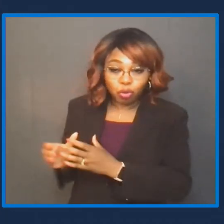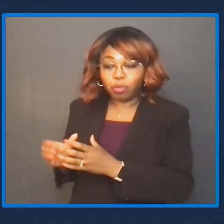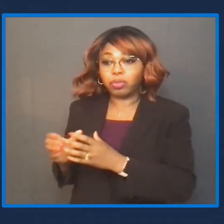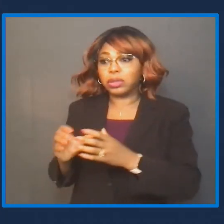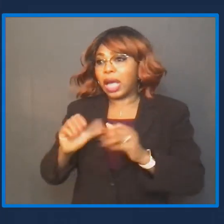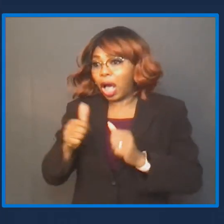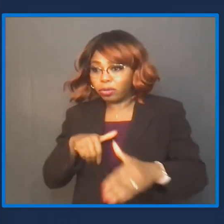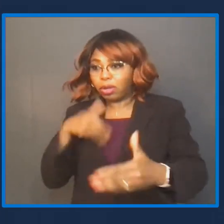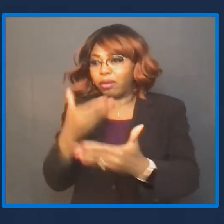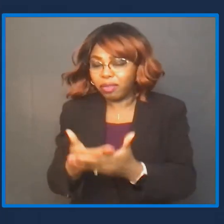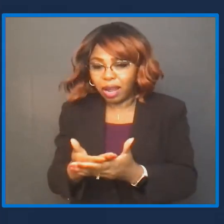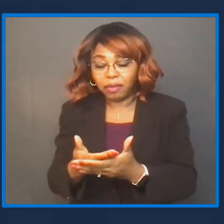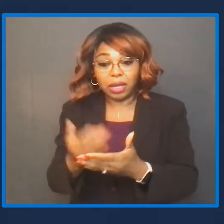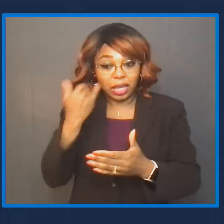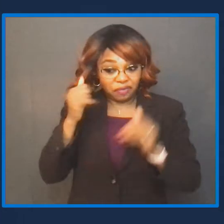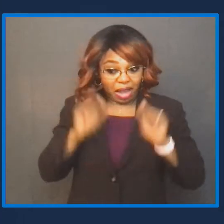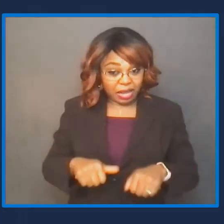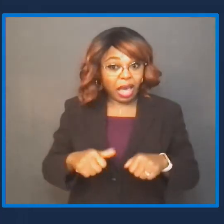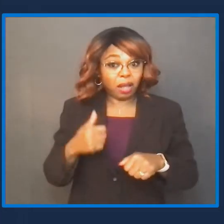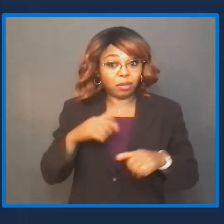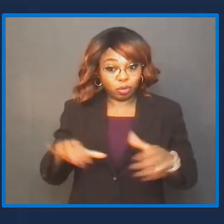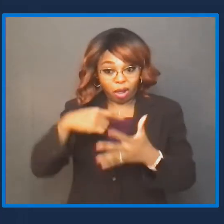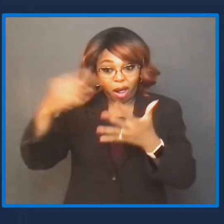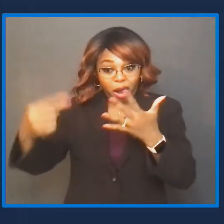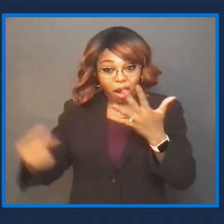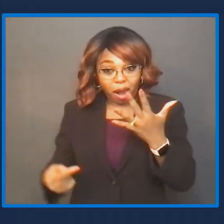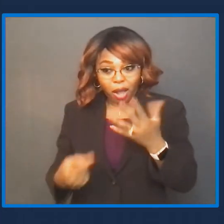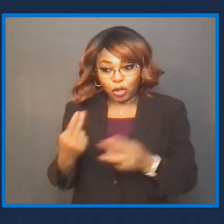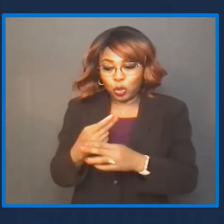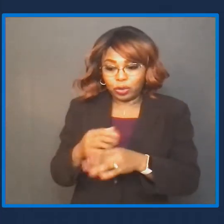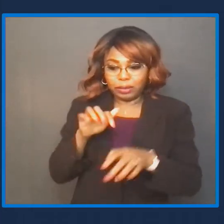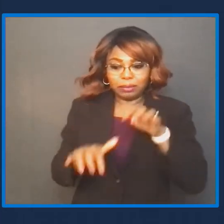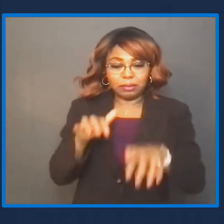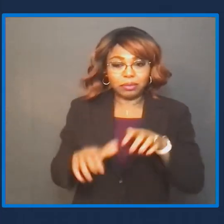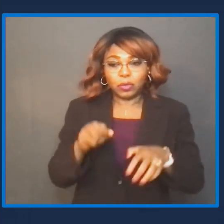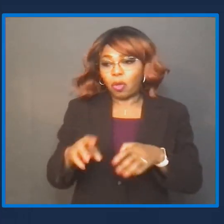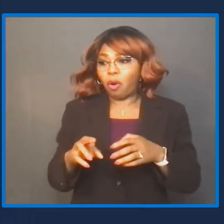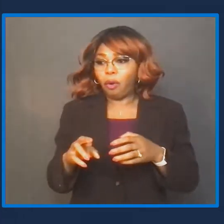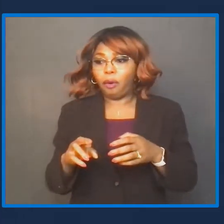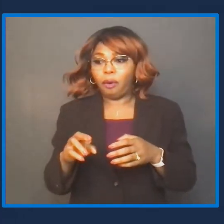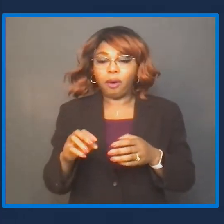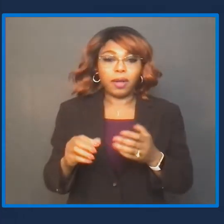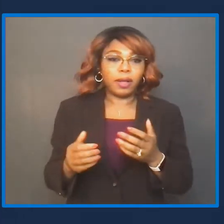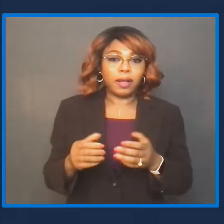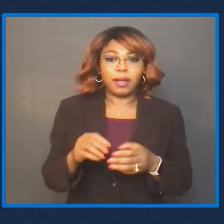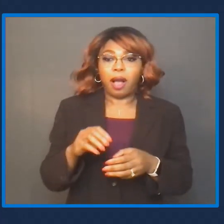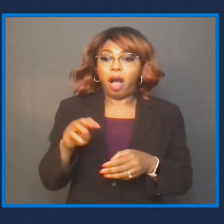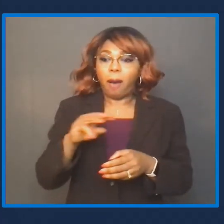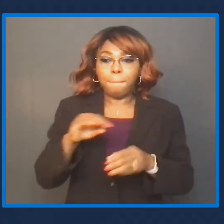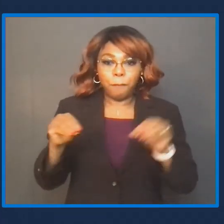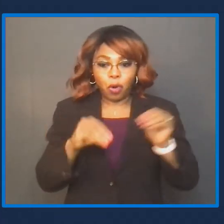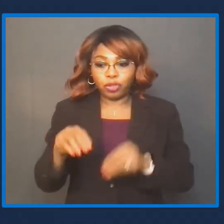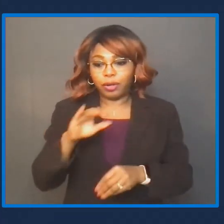If I can do all that via a keyboard or via a combination of a mouse and keyboard and use my assistive software